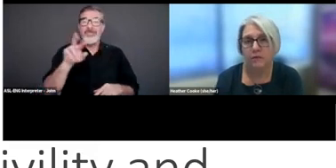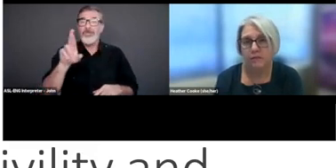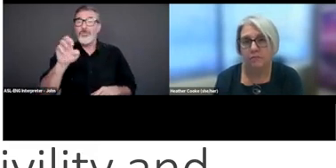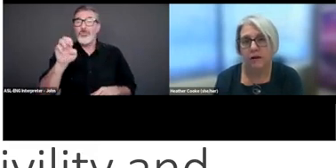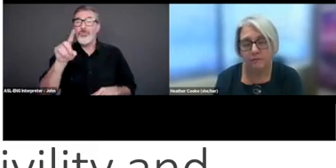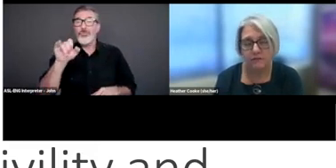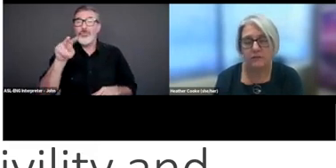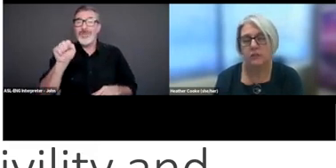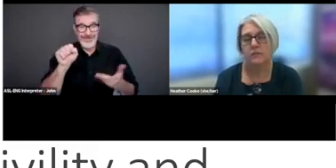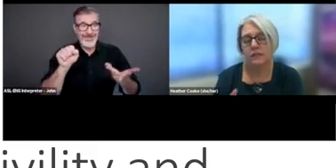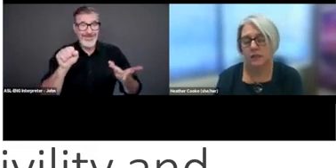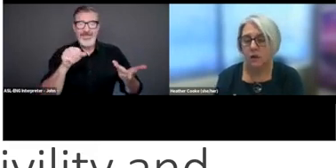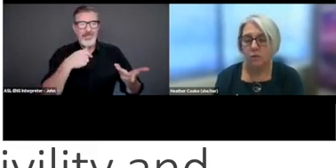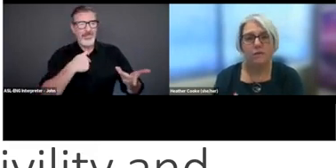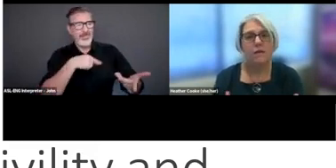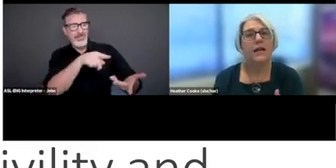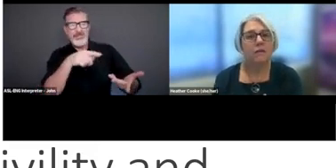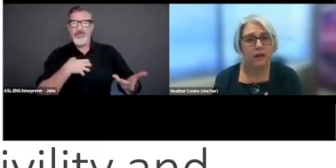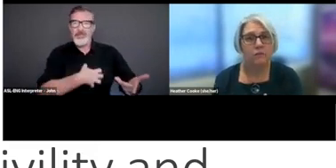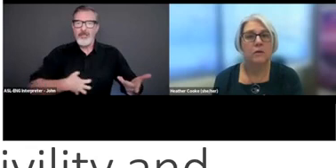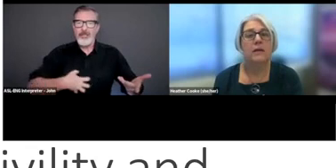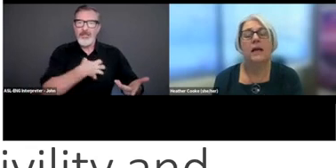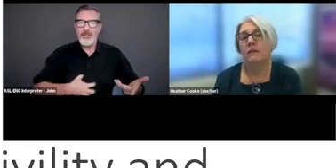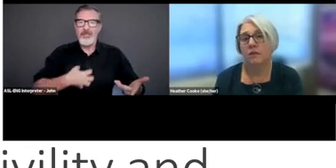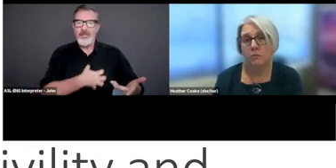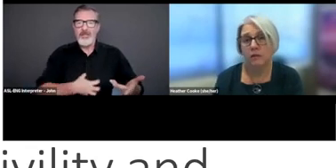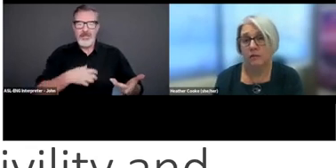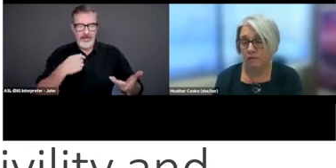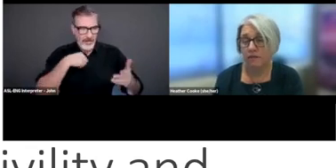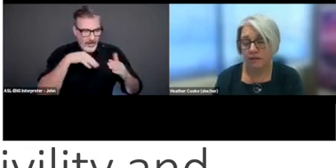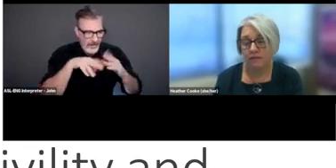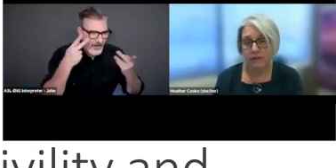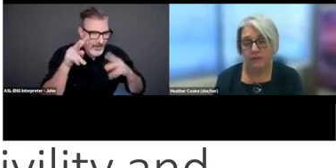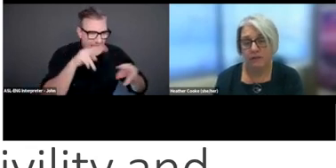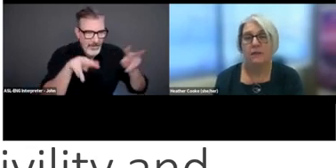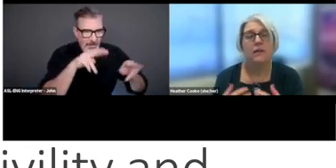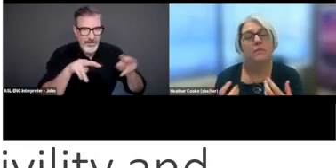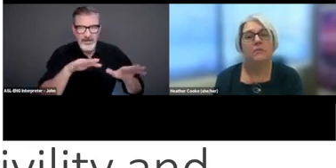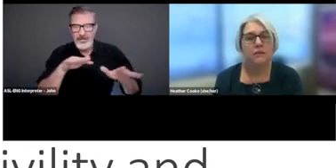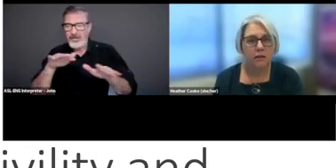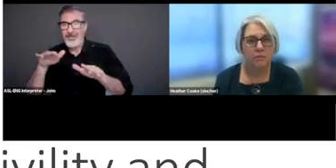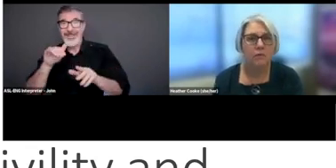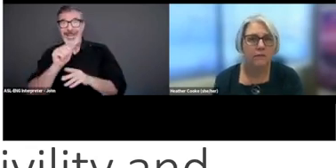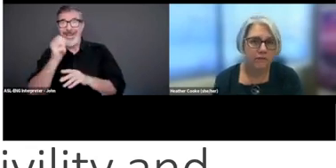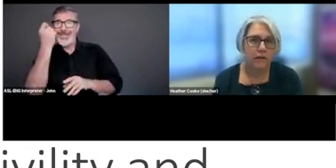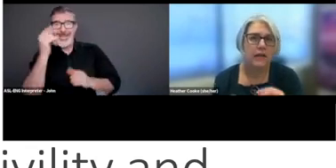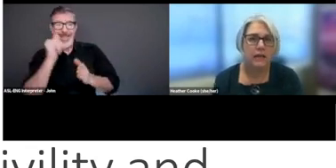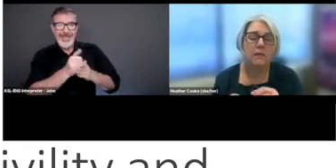moments of my research career was coming out of that room and having someone with advanced dementia be able to tell me what